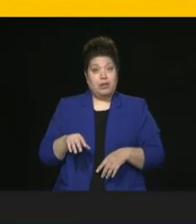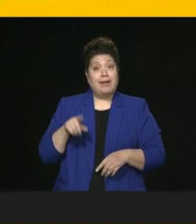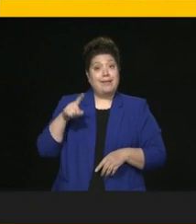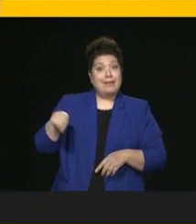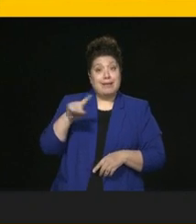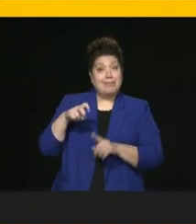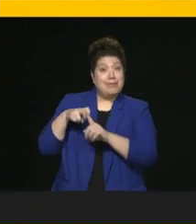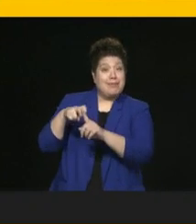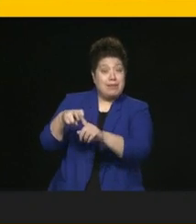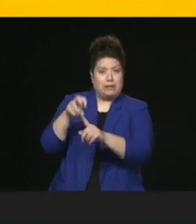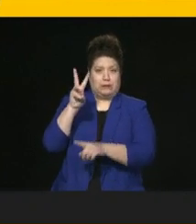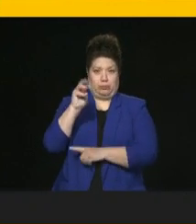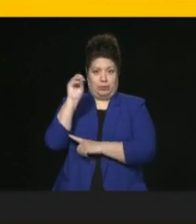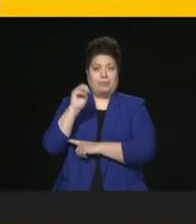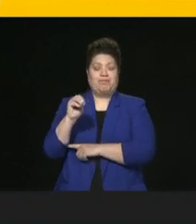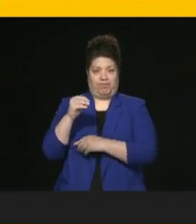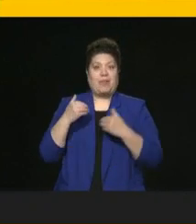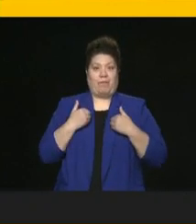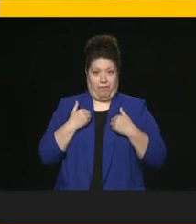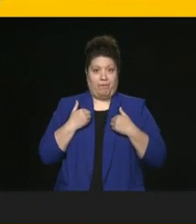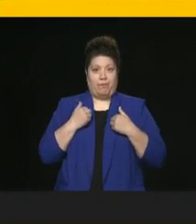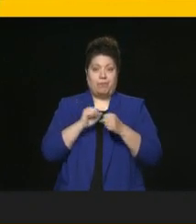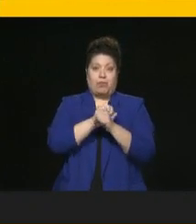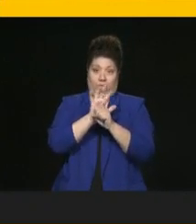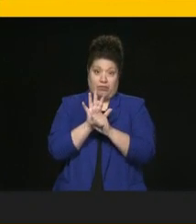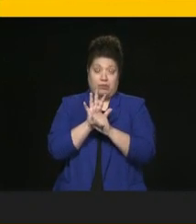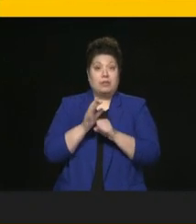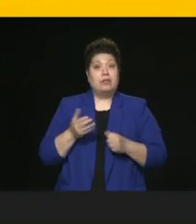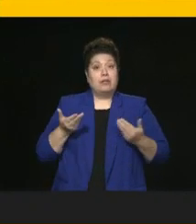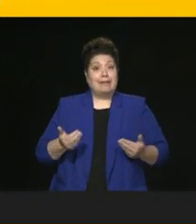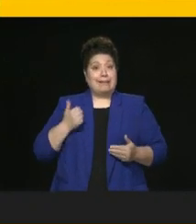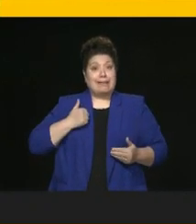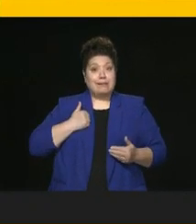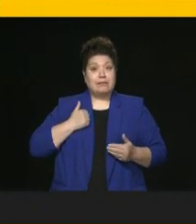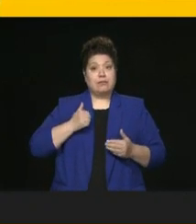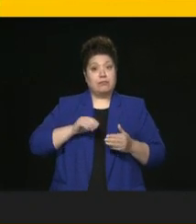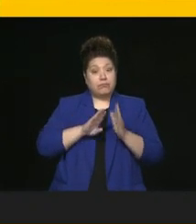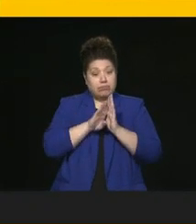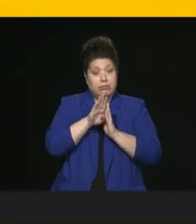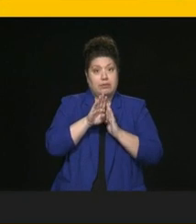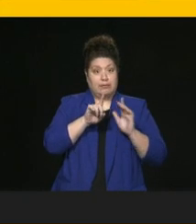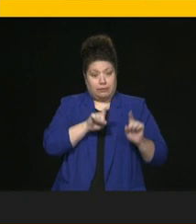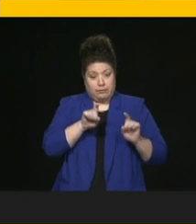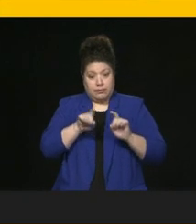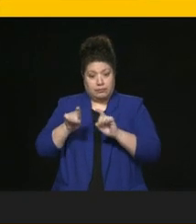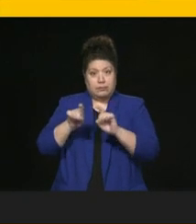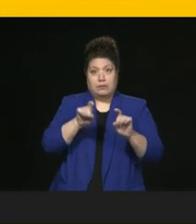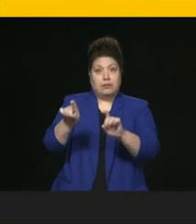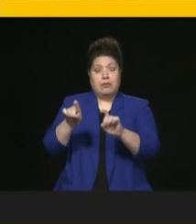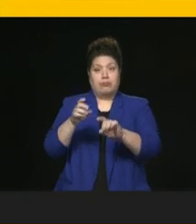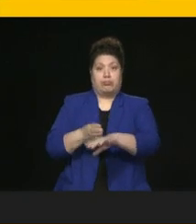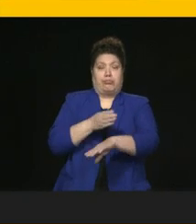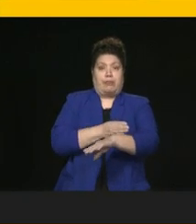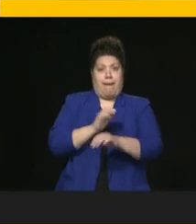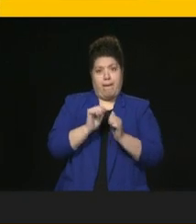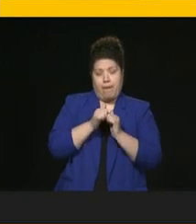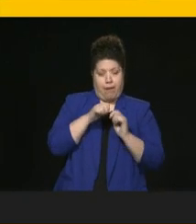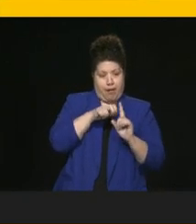PEOPLE WITH ABOUT 6% CONFIRMED POSITIVE AS CANADA CONTINUES TO IMPROVE OUR TESTING TO BETTER